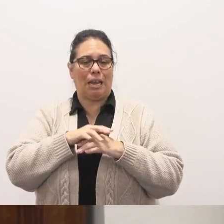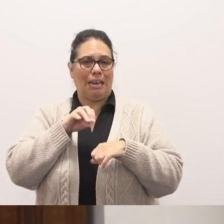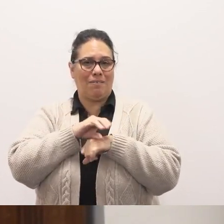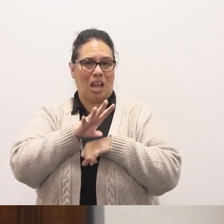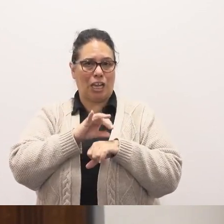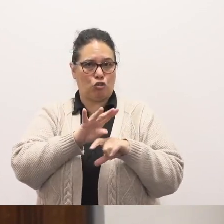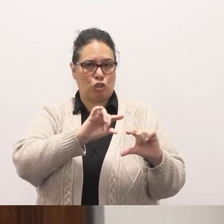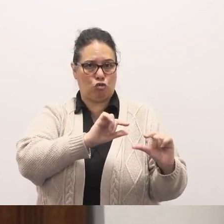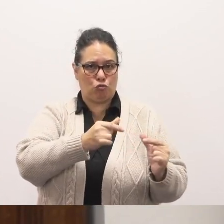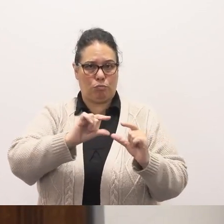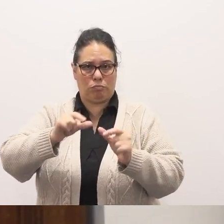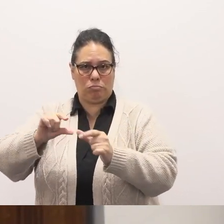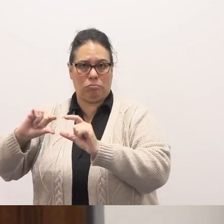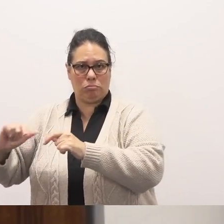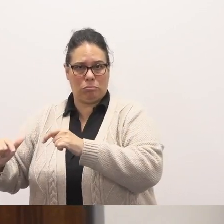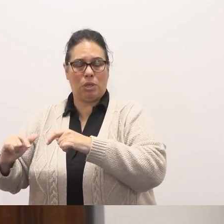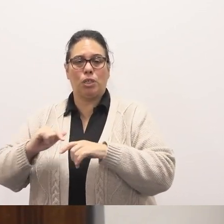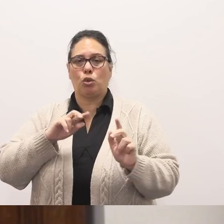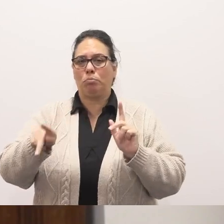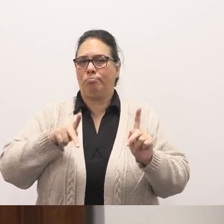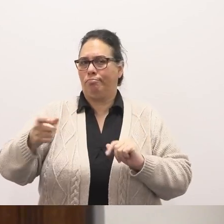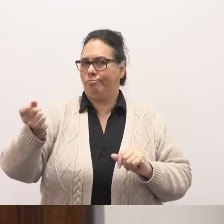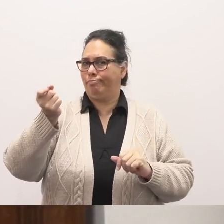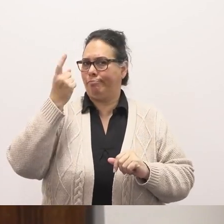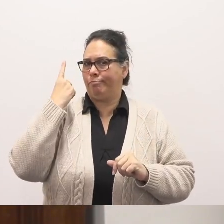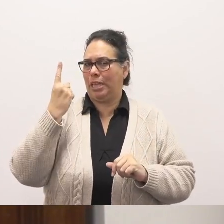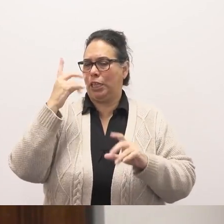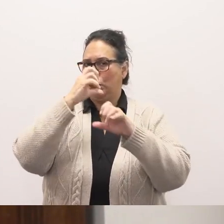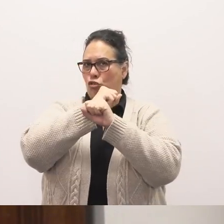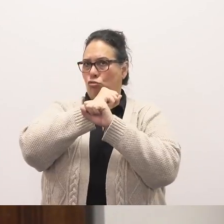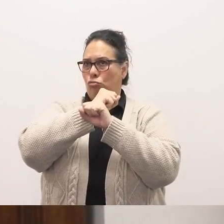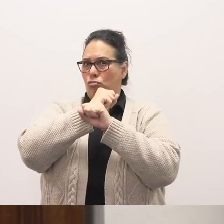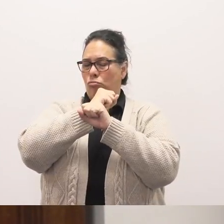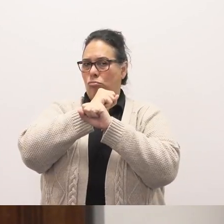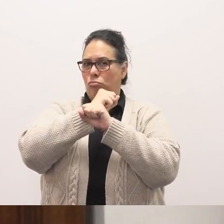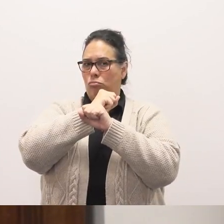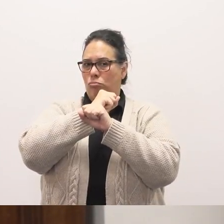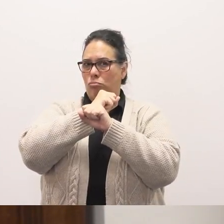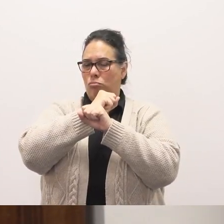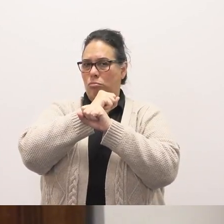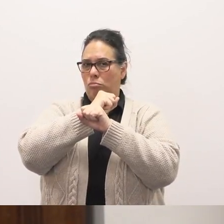so that the public understands the Superintendent has created four groups,